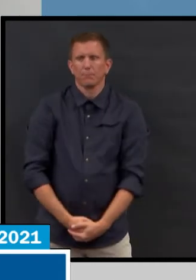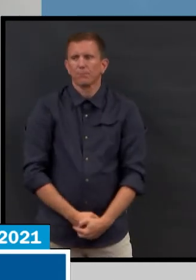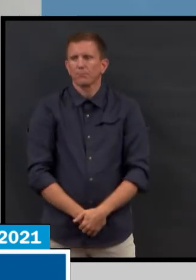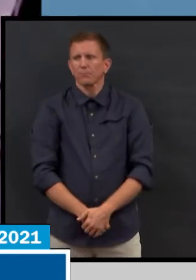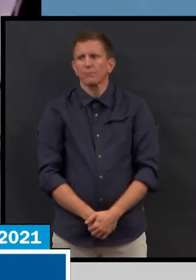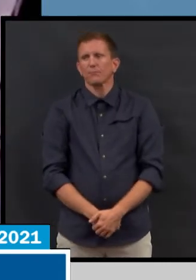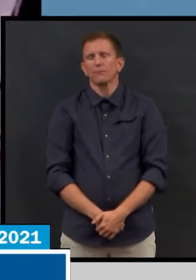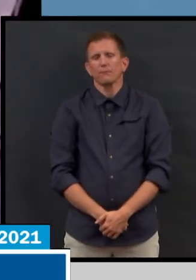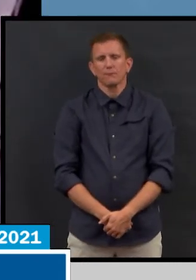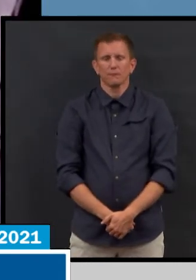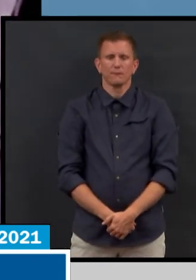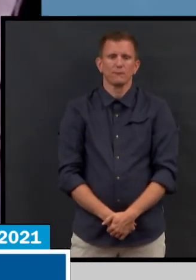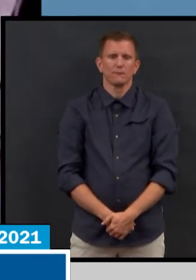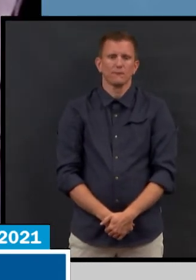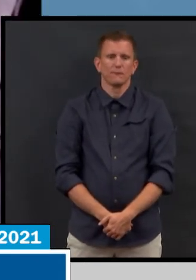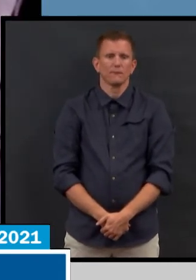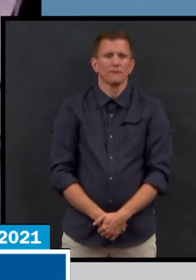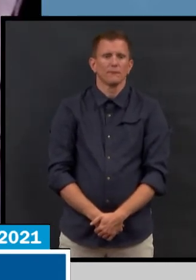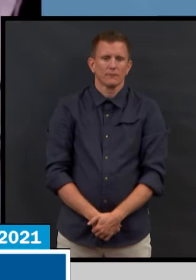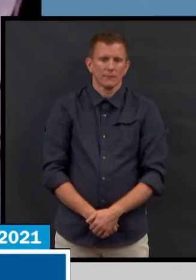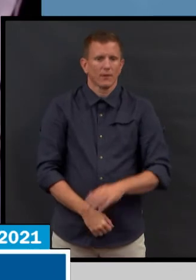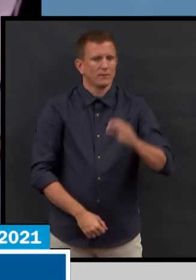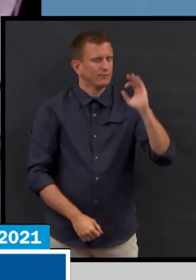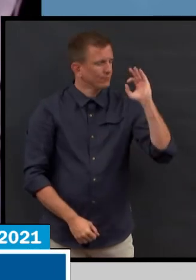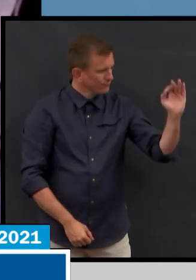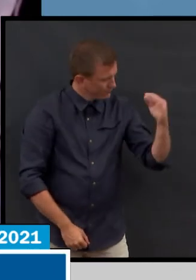i said thank you so much for that chief because really when residents